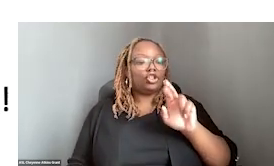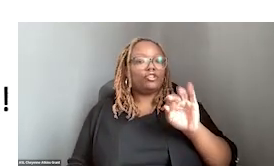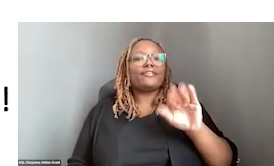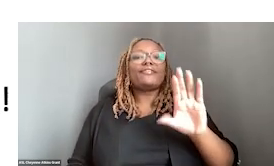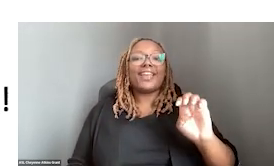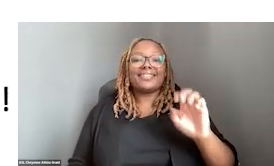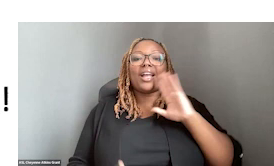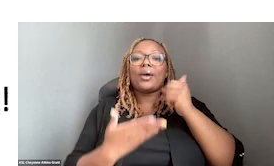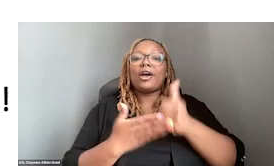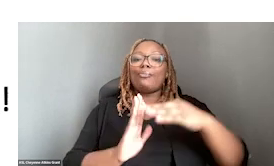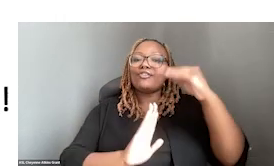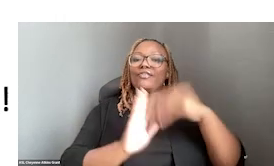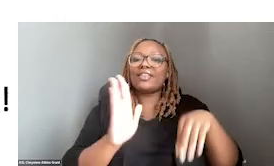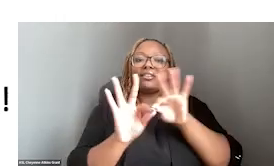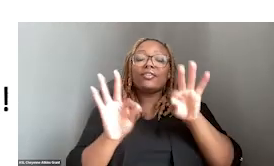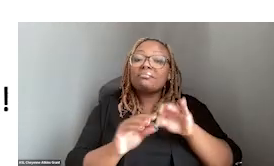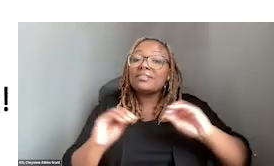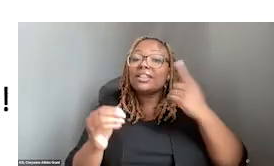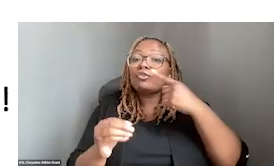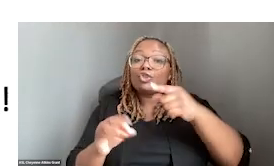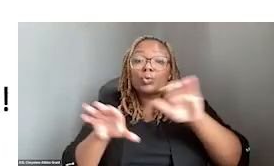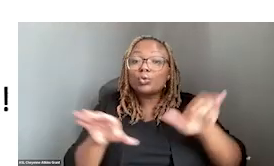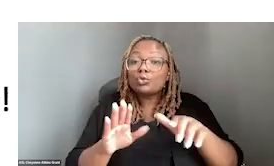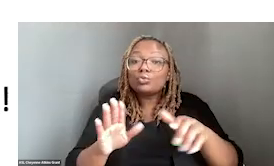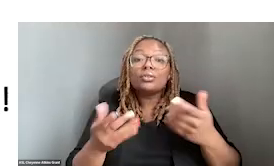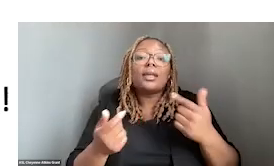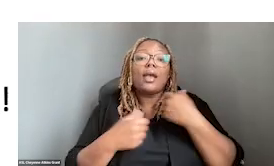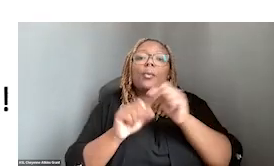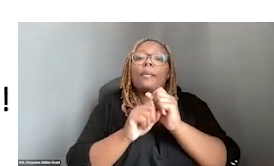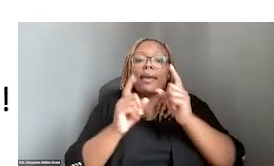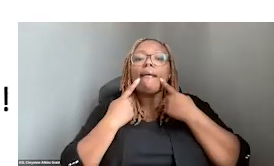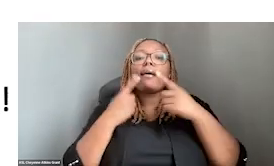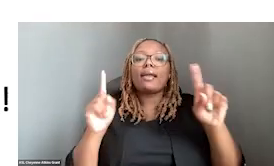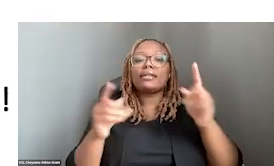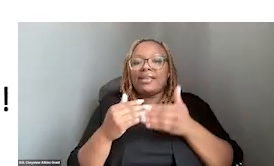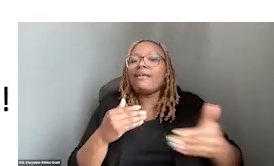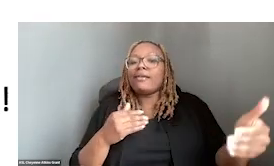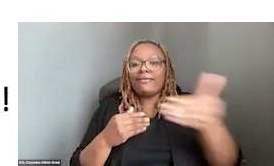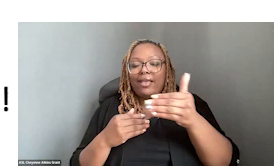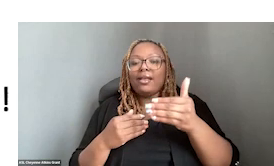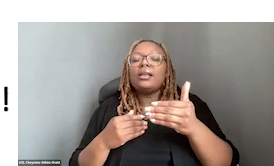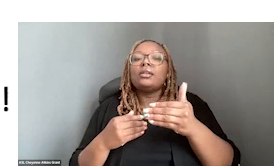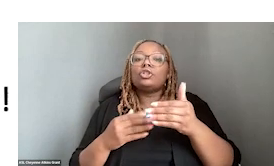So there's nothing that needs to be done on your part, and we're going to make some announcements ahead of time so that it won't take you by surprise,